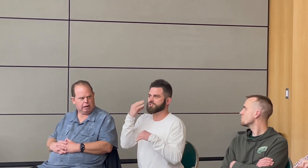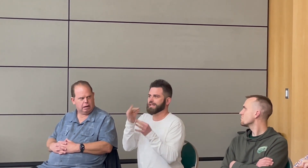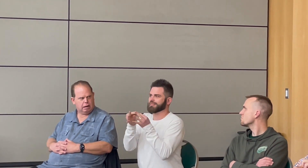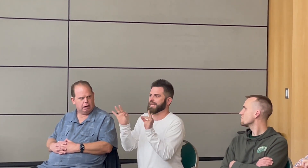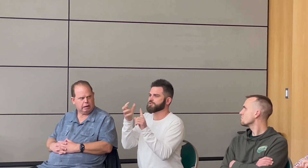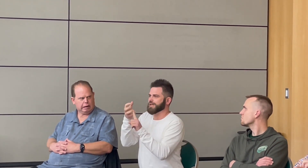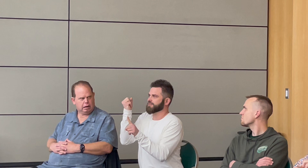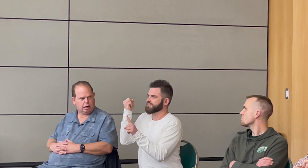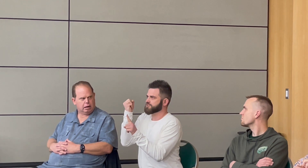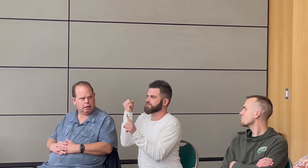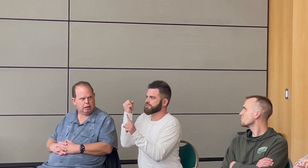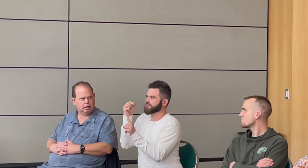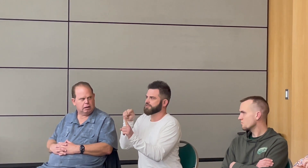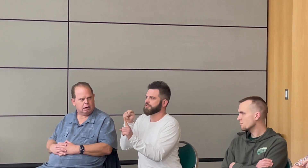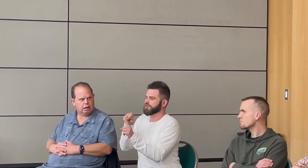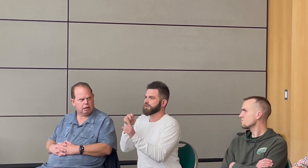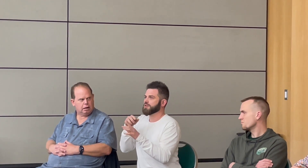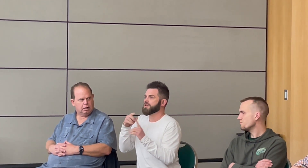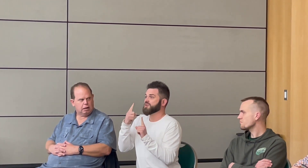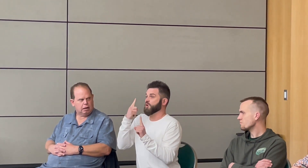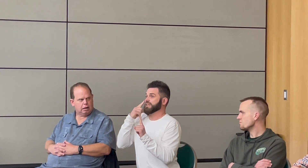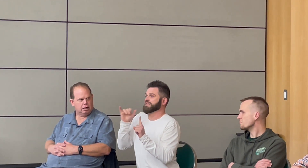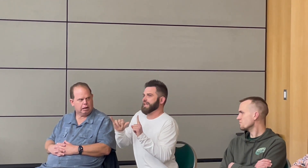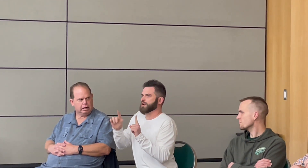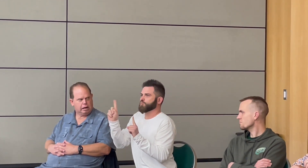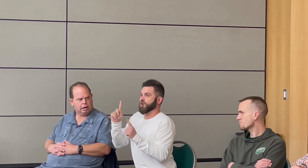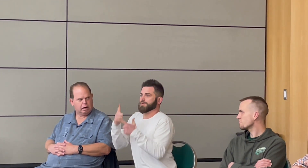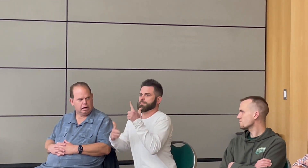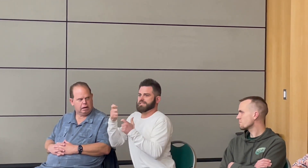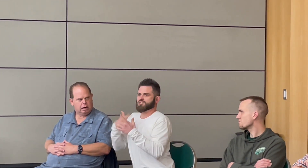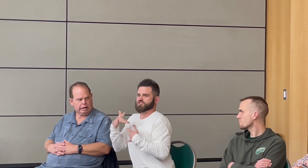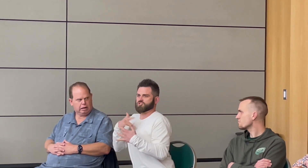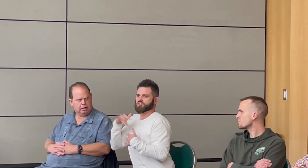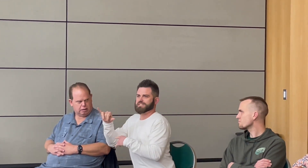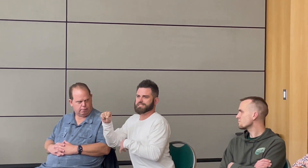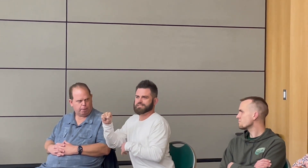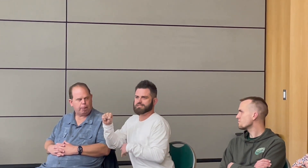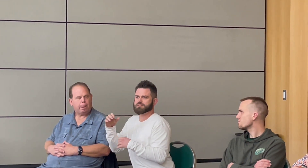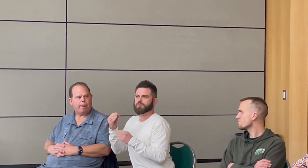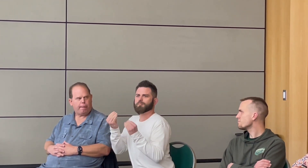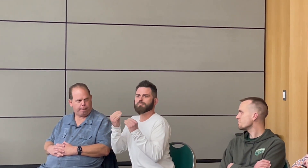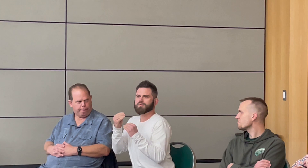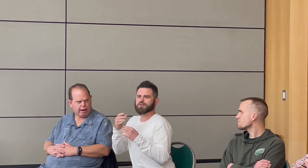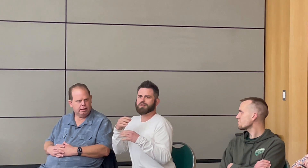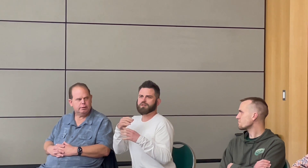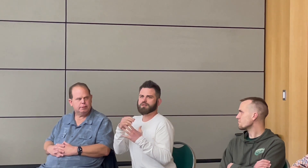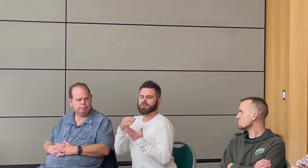death and heart of hearing children they then have language deprivation without access to ASO so the